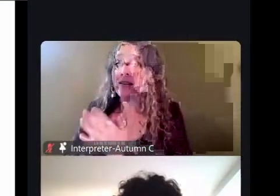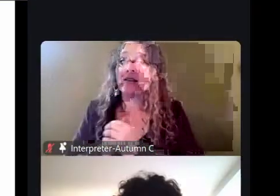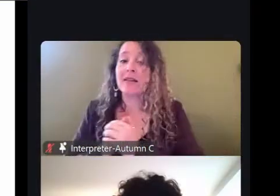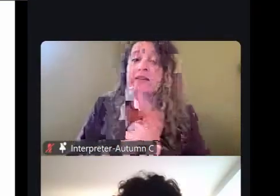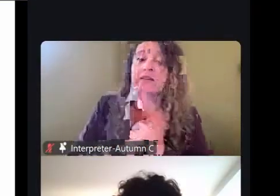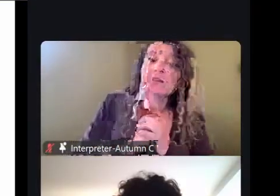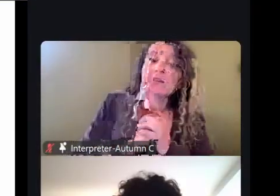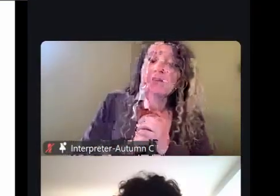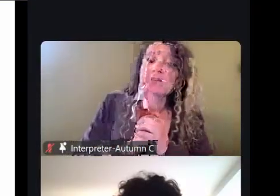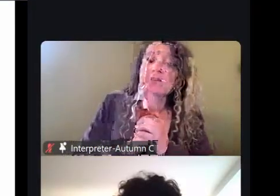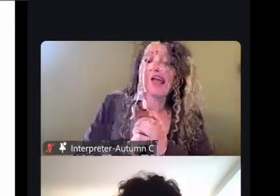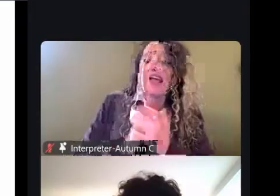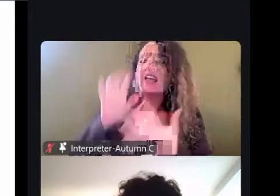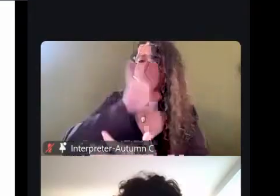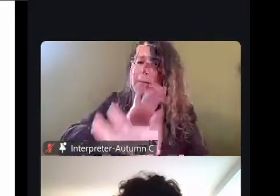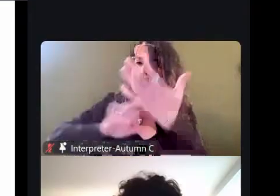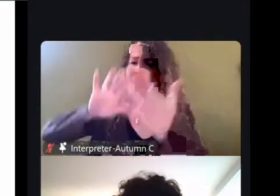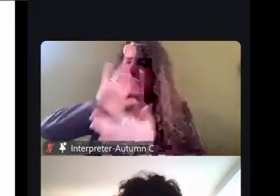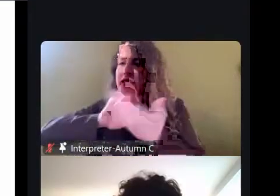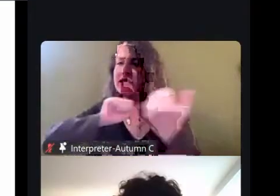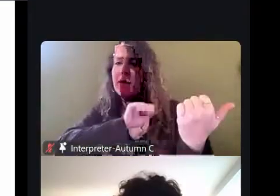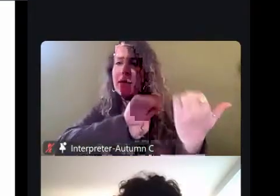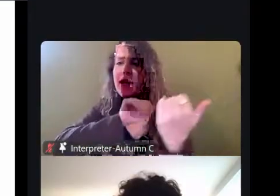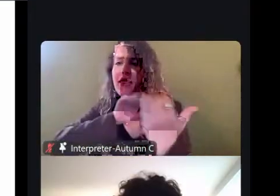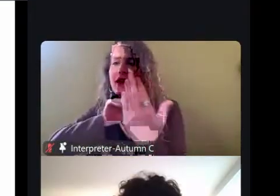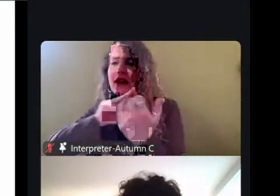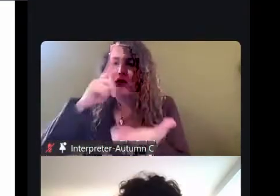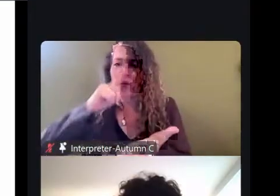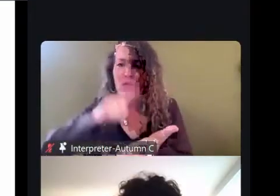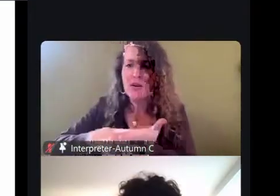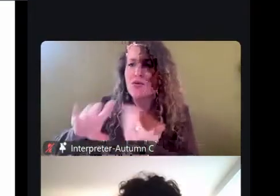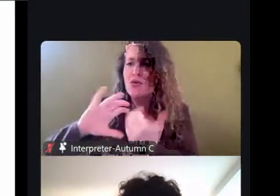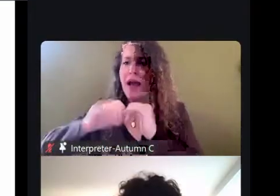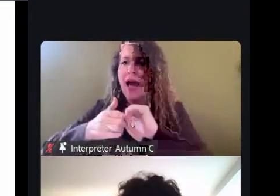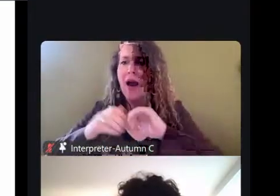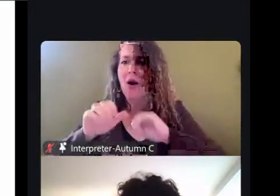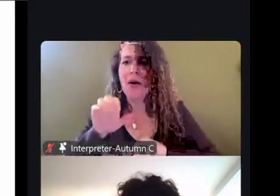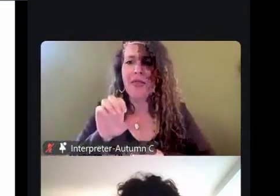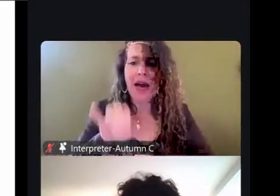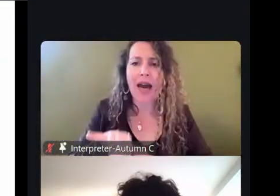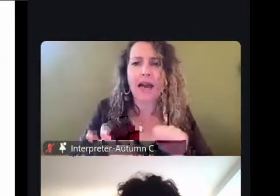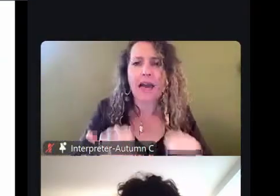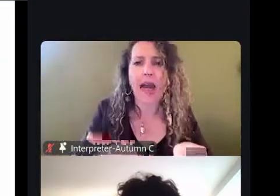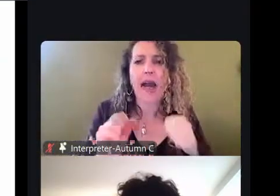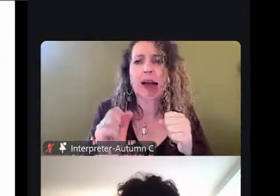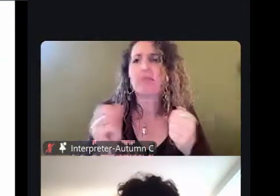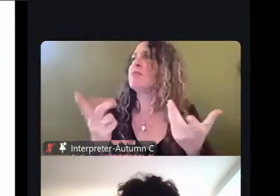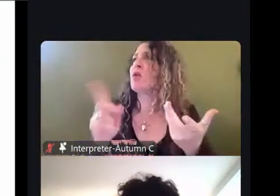mixed methods research and really how it can open up a new world, so to speak,